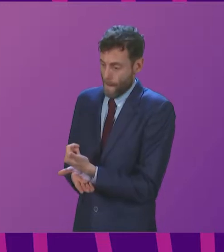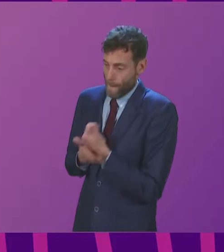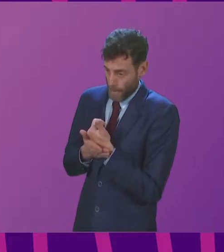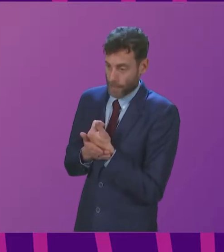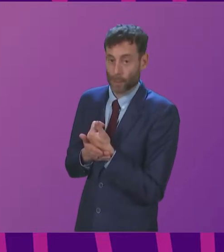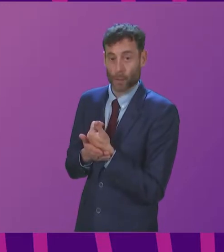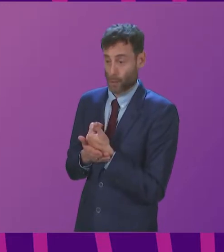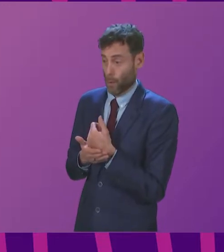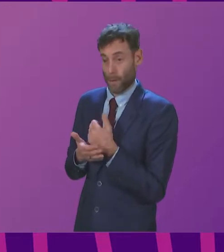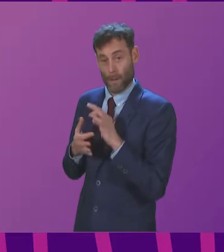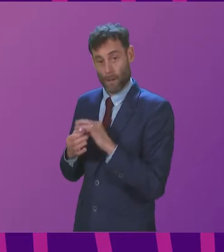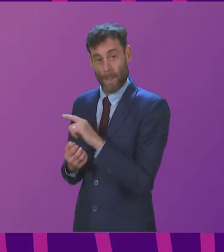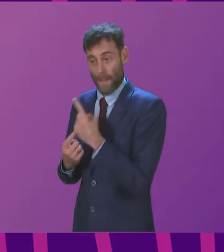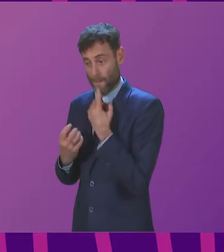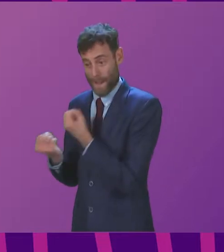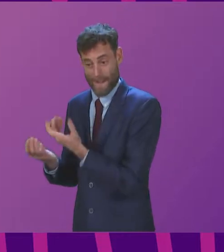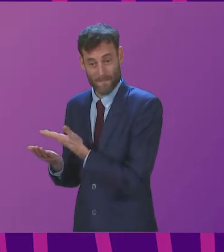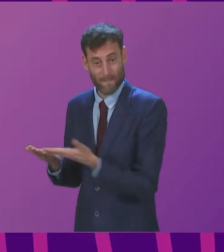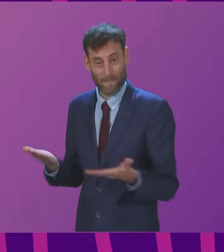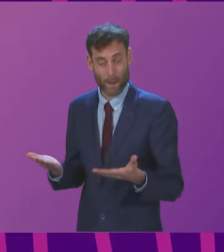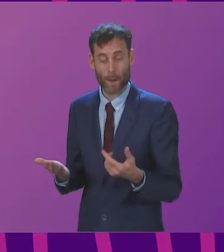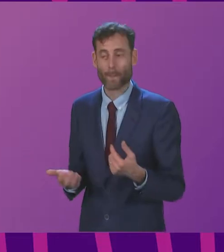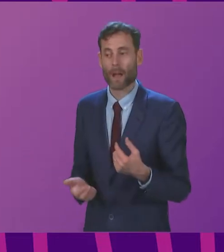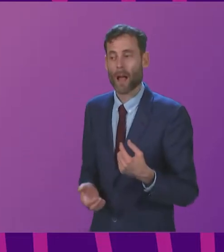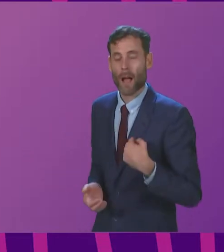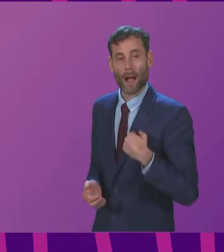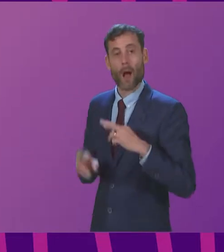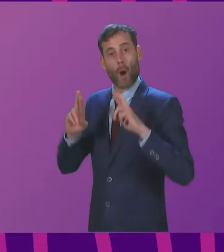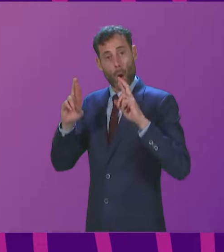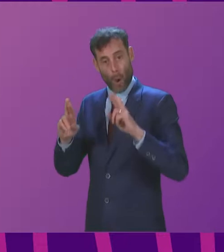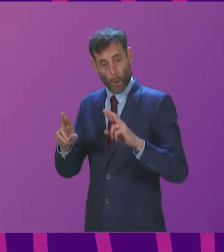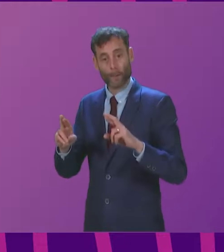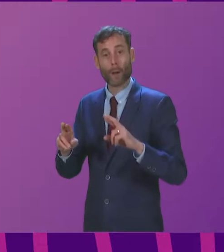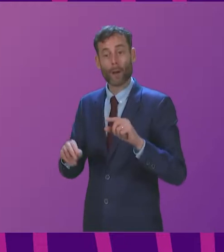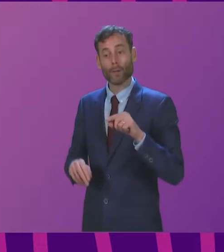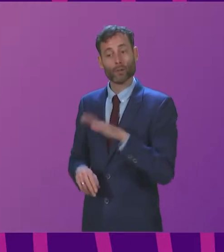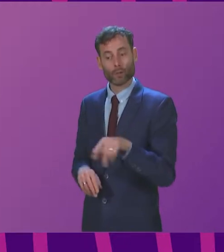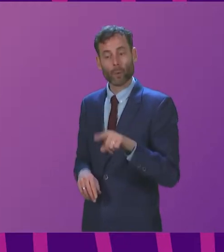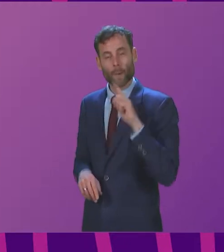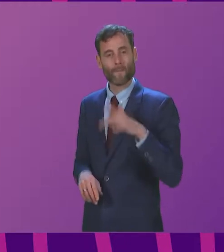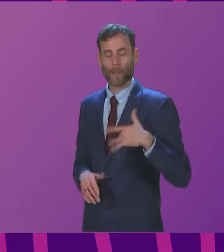I hope that children, like the rest of us, will have a much more normal Christmas than was the case last year. In fact, I hope that children, more than any